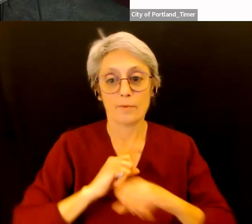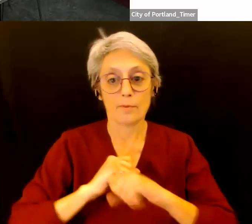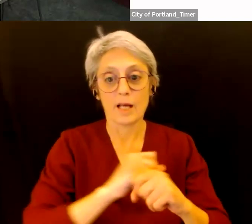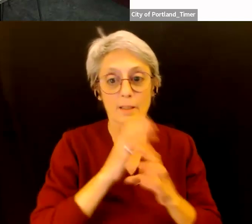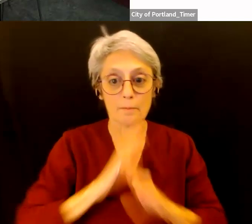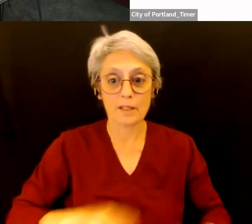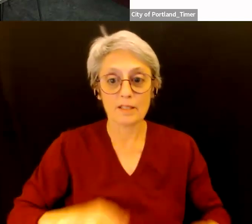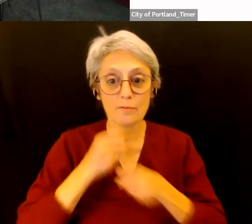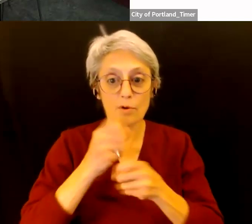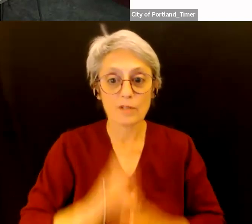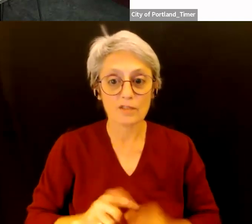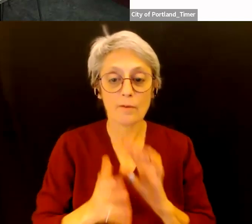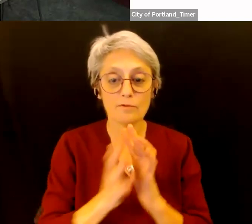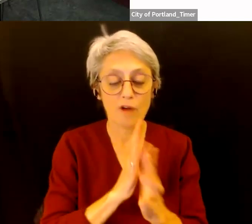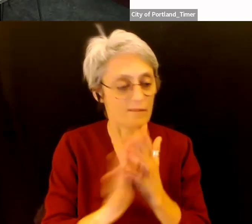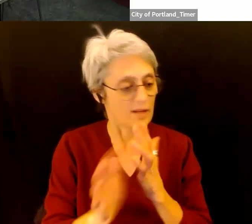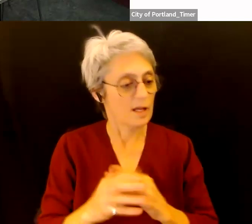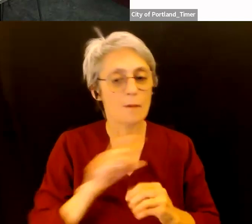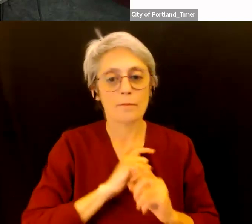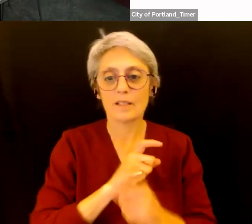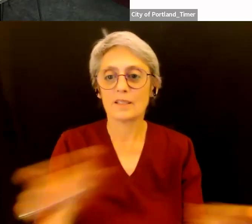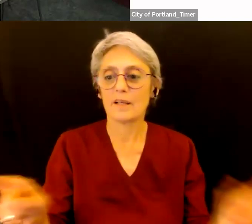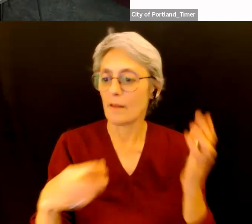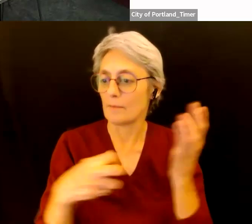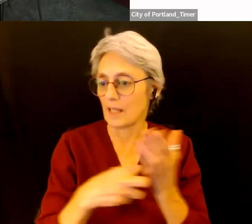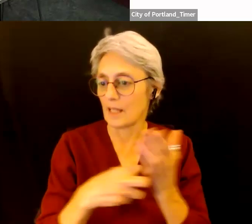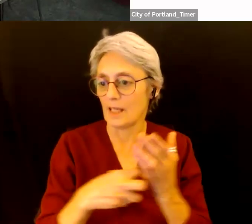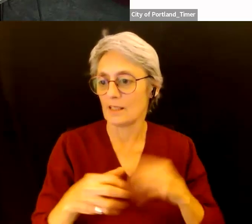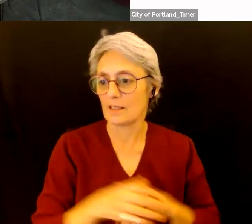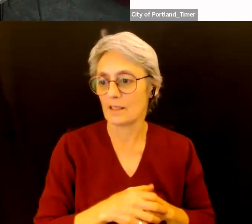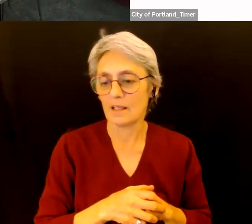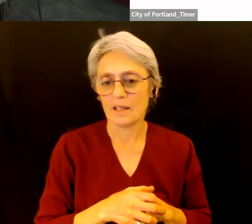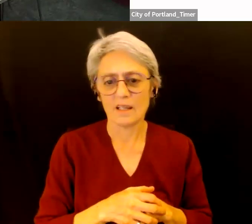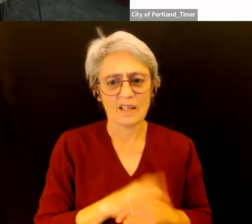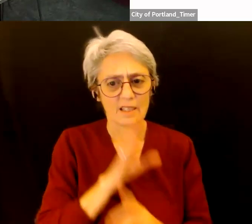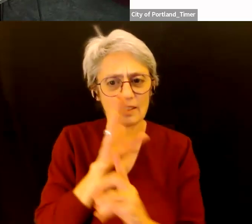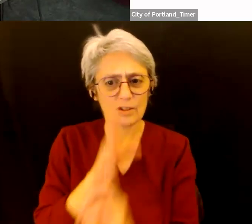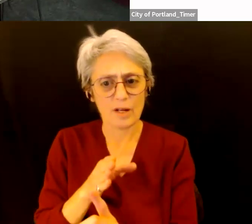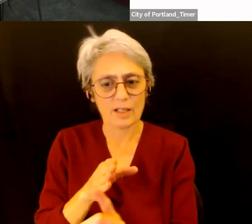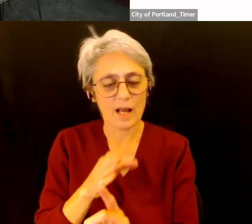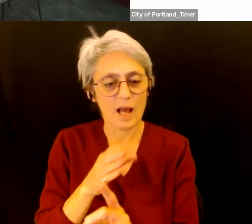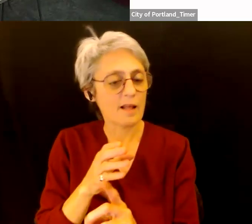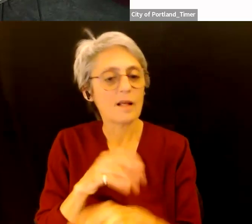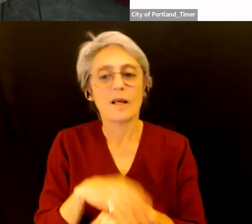Police have been ticketing them. This seems to be particularly directed at protests led by non-white people.